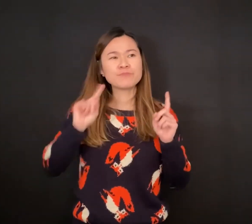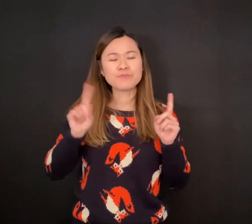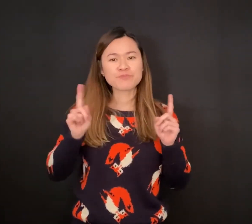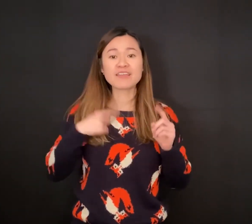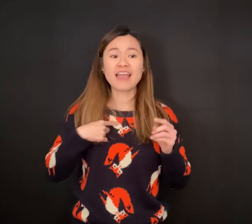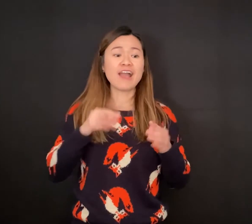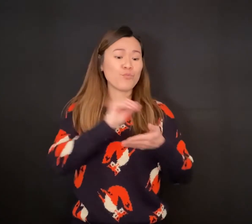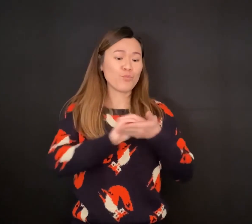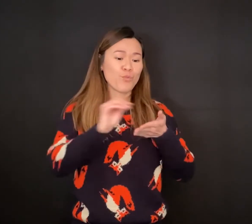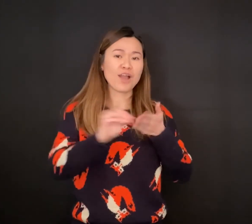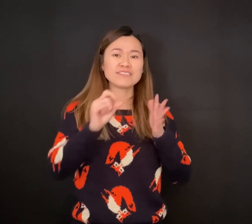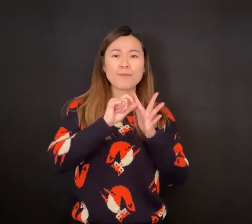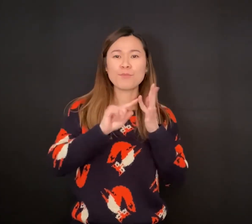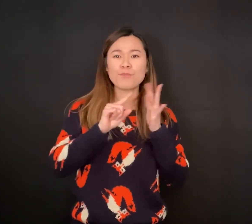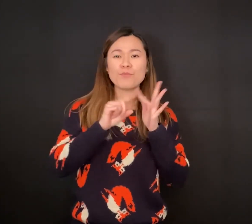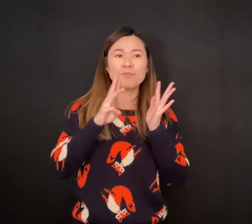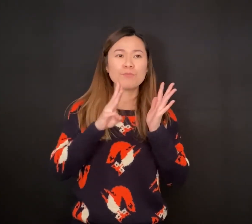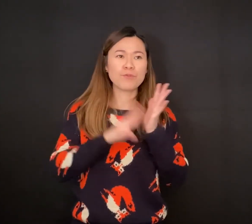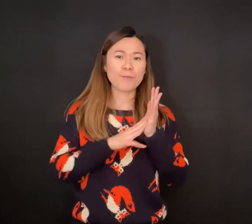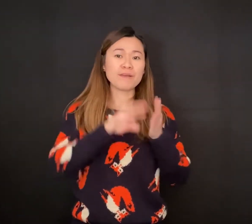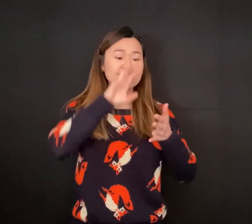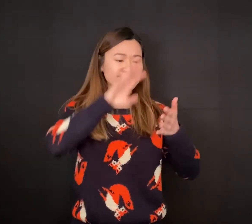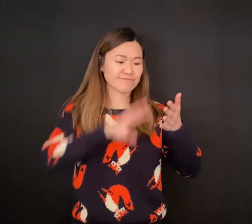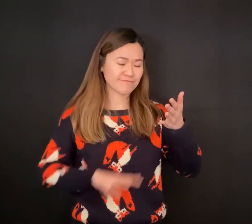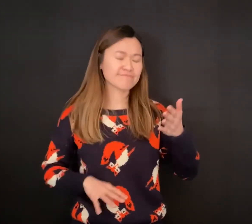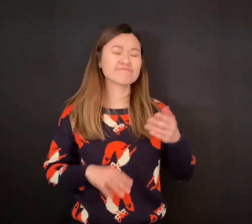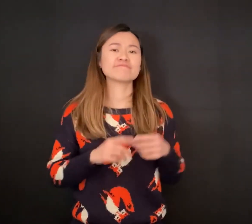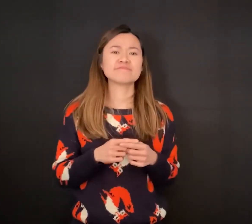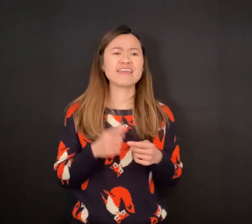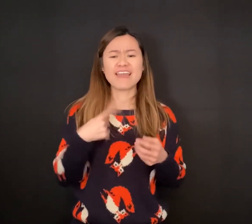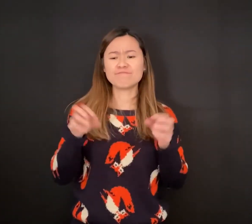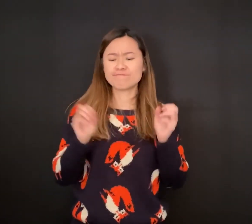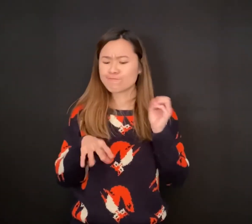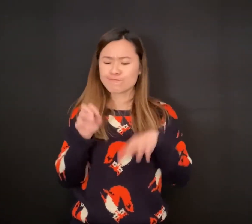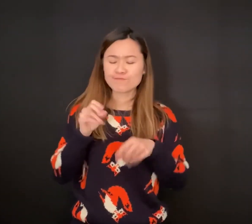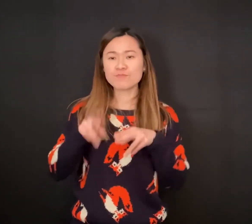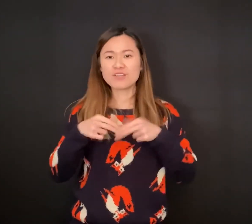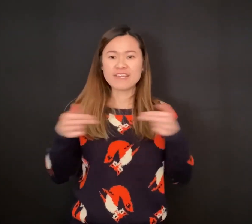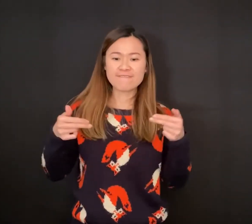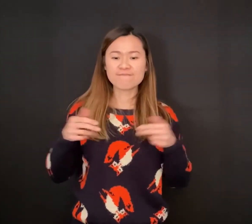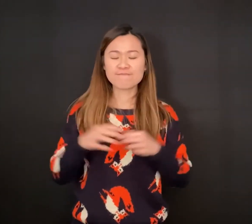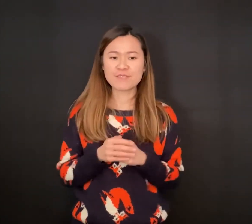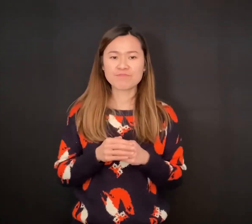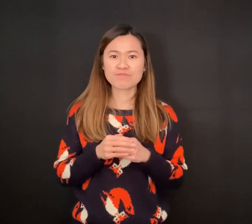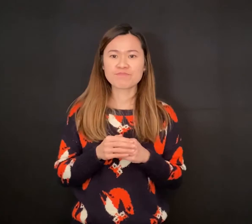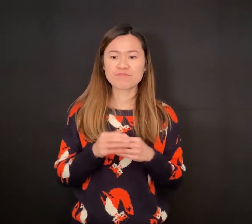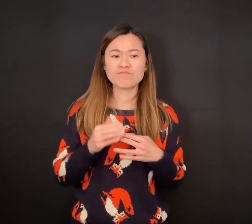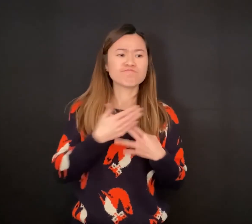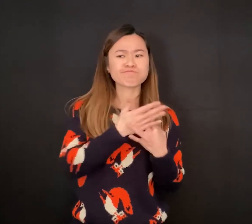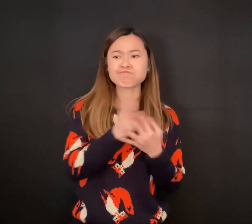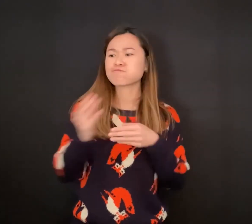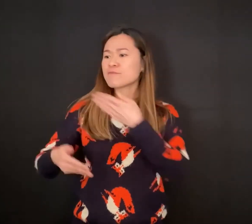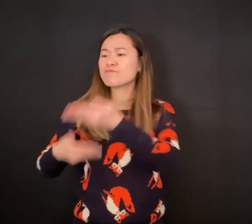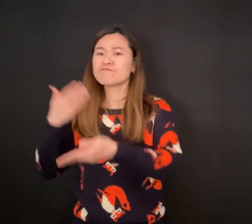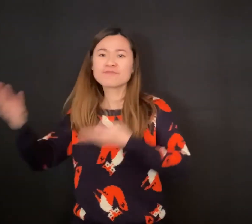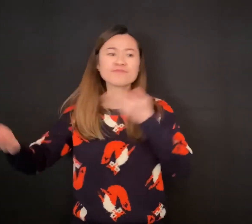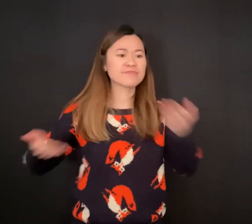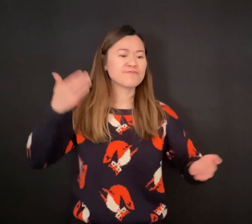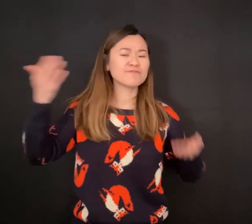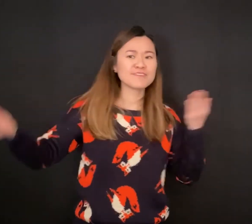I started thinking I could write poems and make gifts for people then send them around.